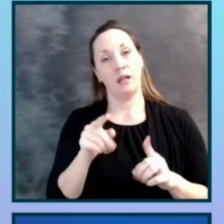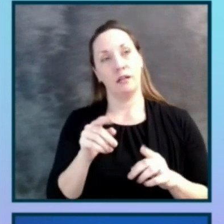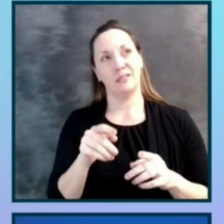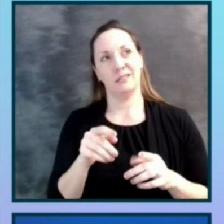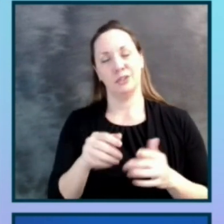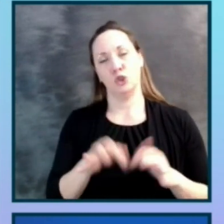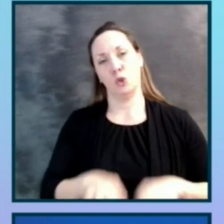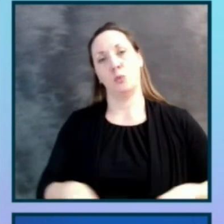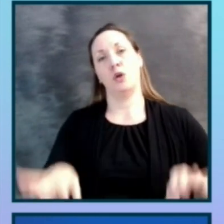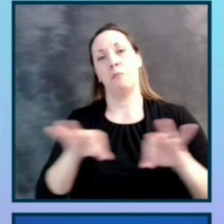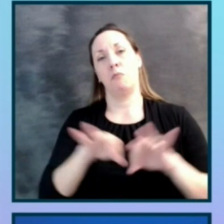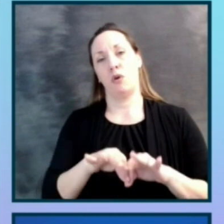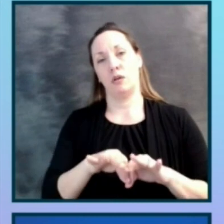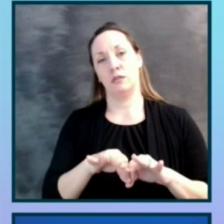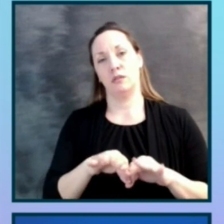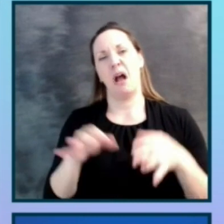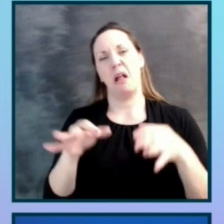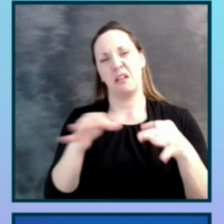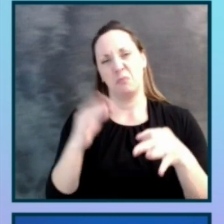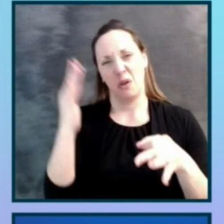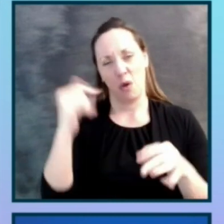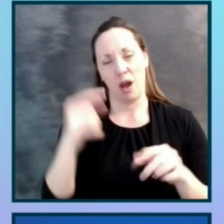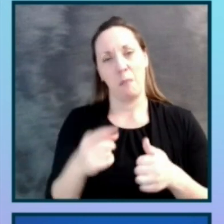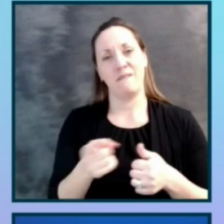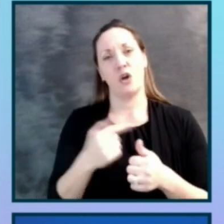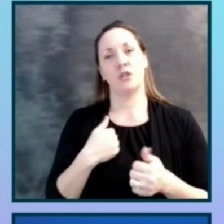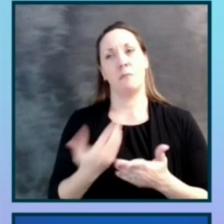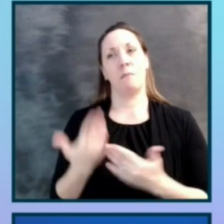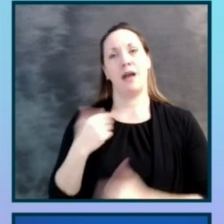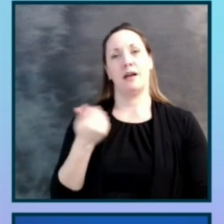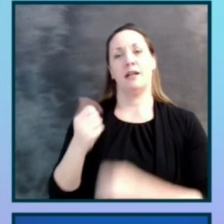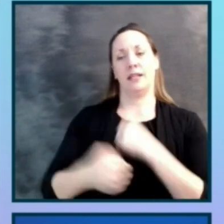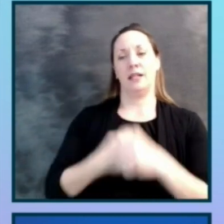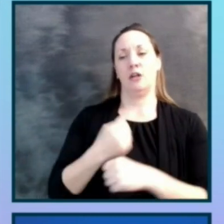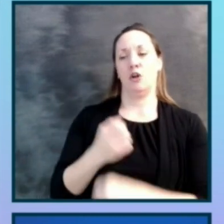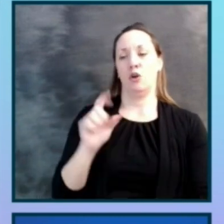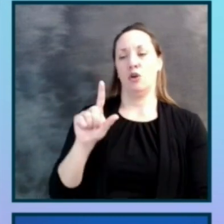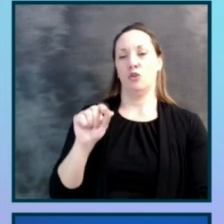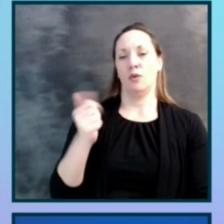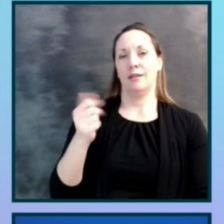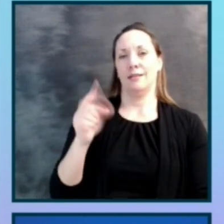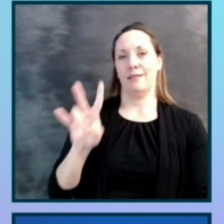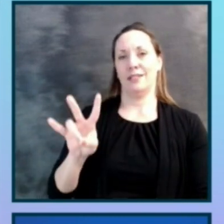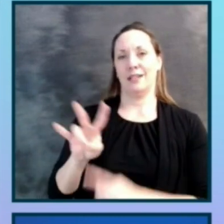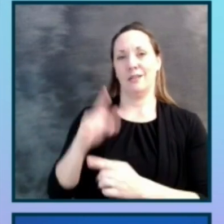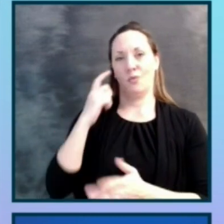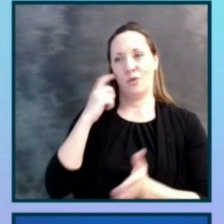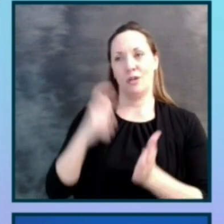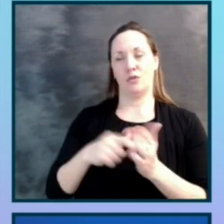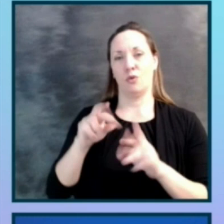and I'll tell you why, but first I'll just say that back in 2017, we saw a report of 814 lawsuits,